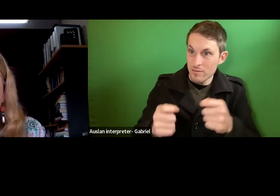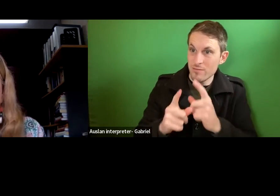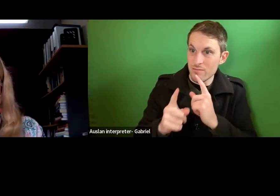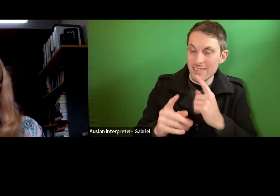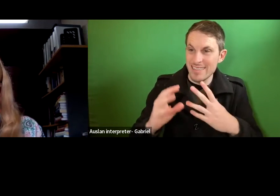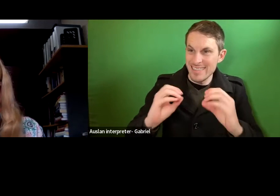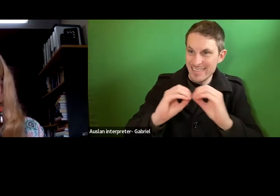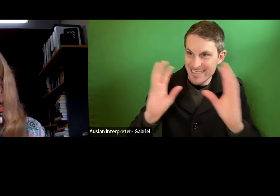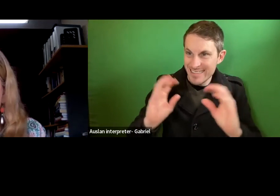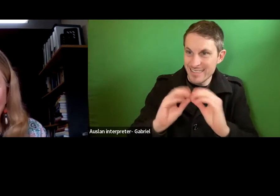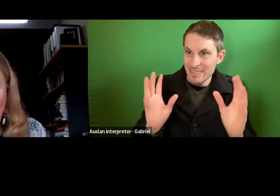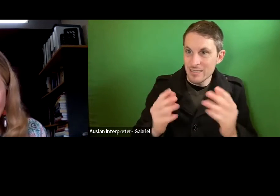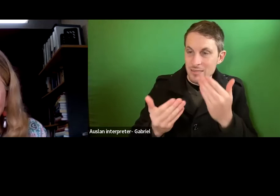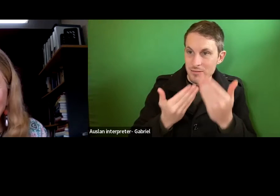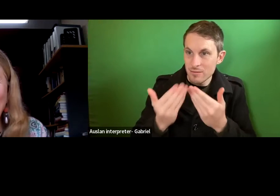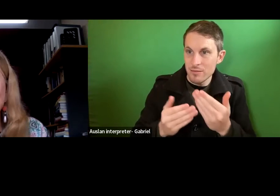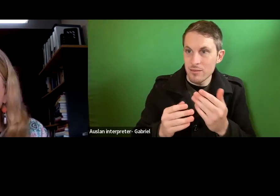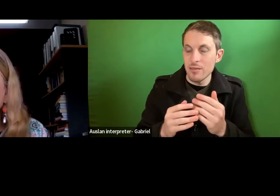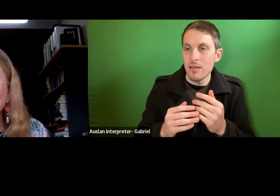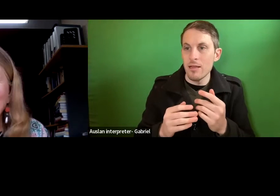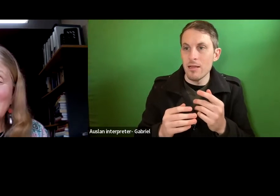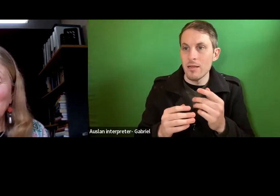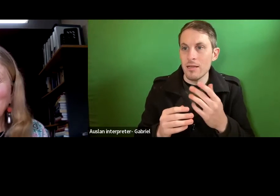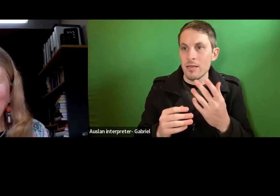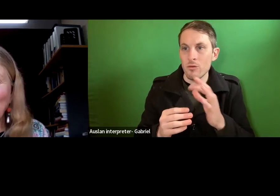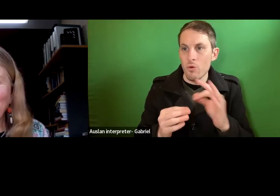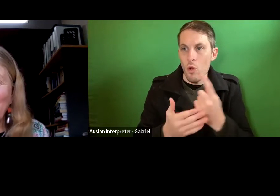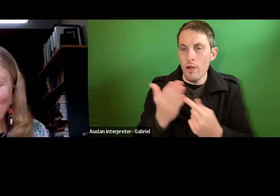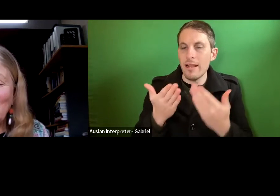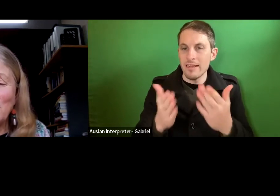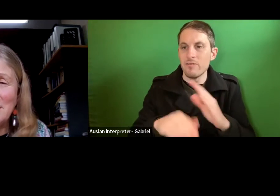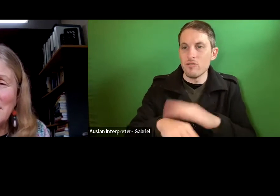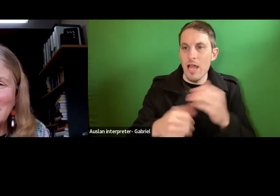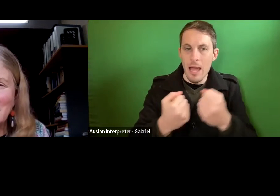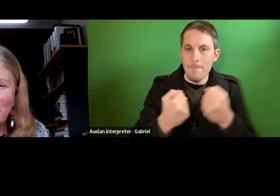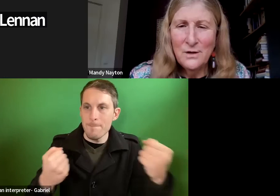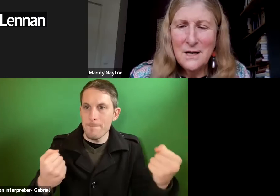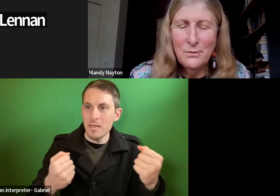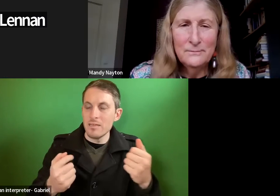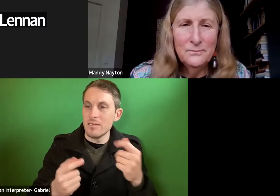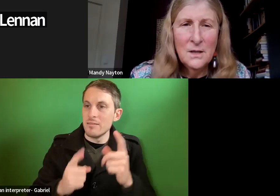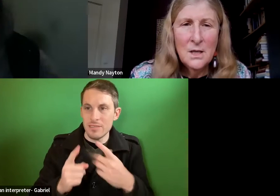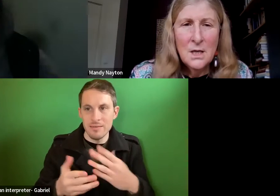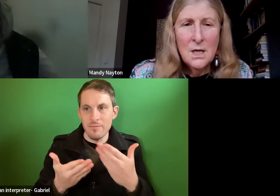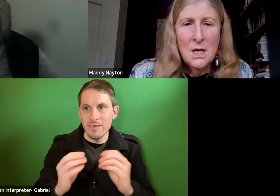adjustment of more time to write what is still not a very well written sentence. For example.